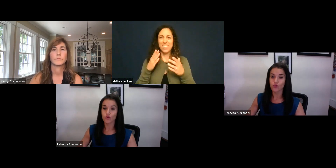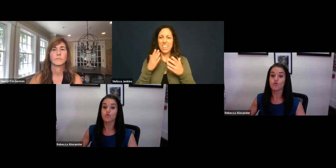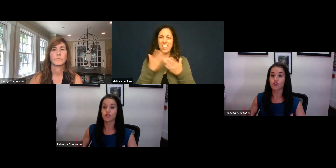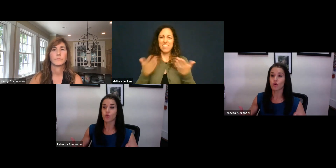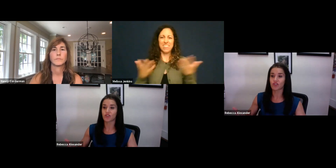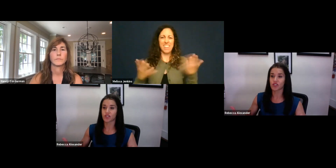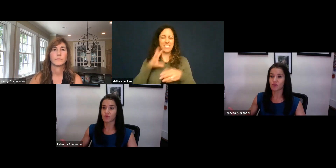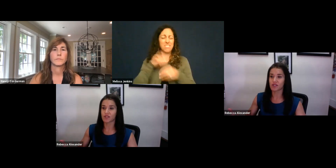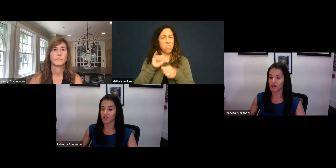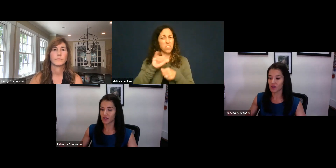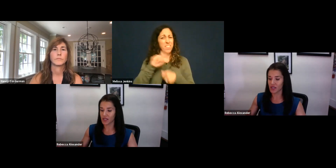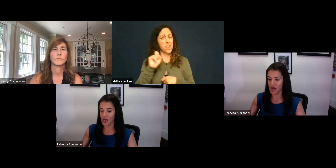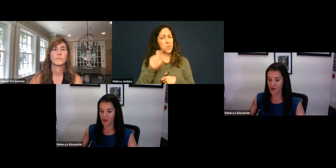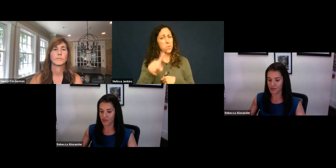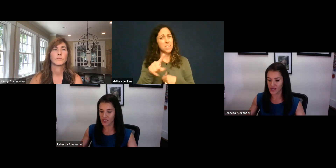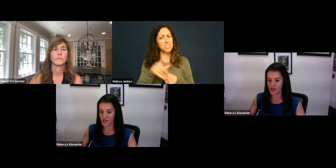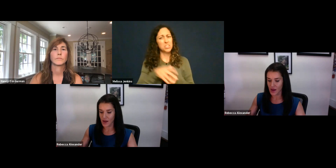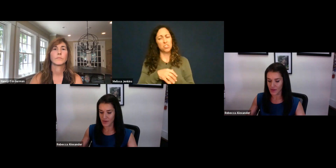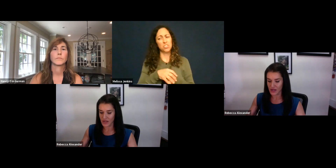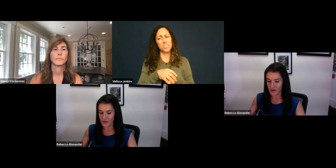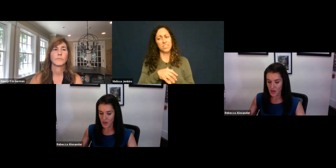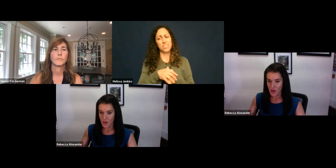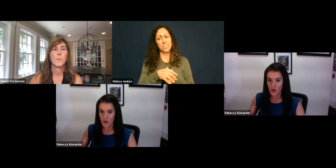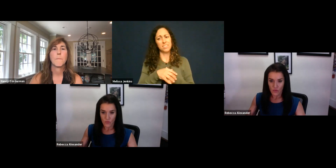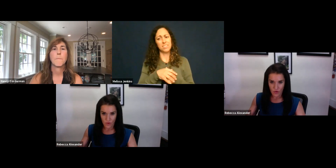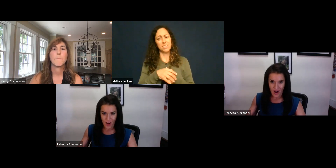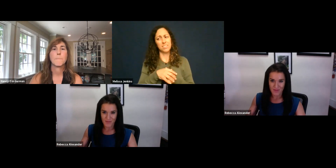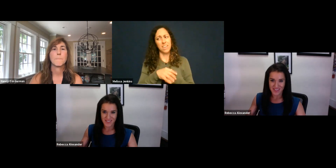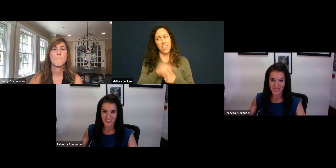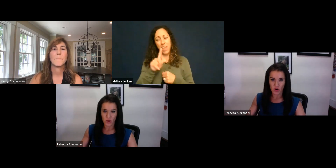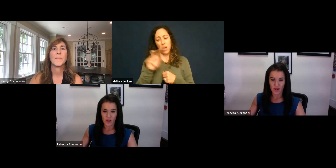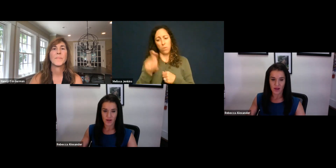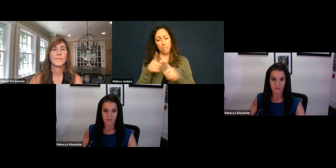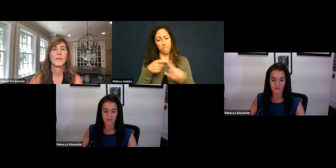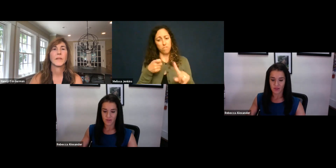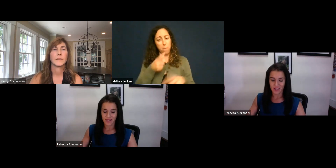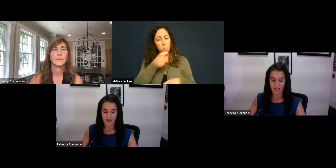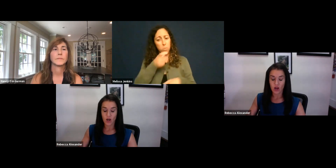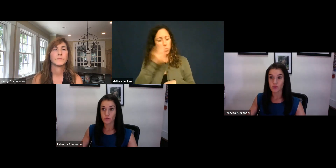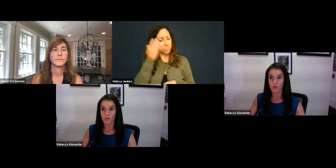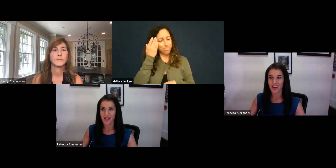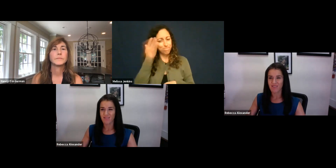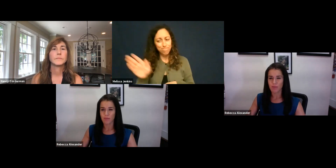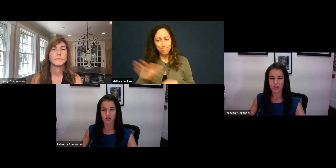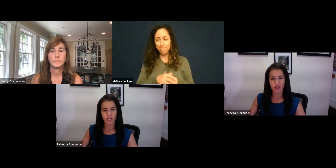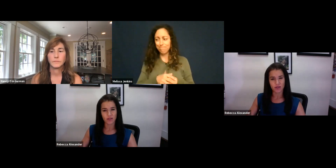who this question specifically is coming from, and so I feel like it helps when I have a better sense